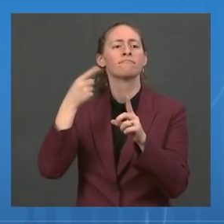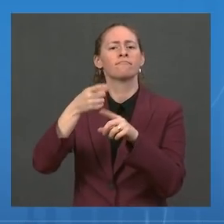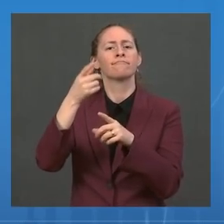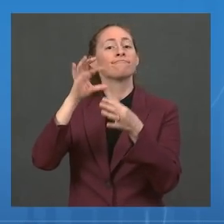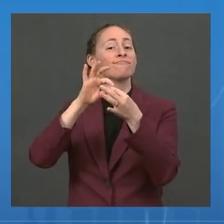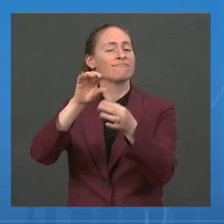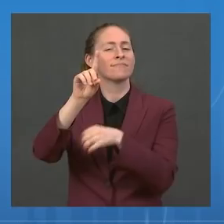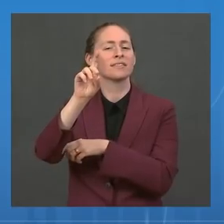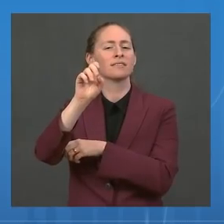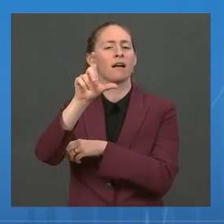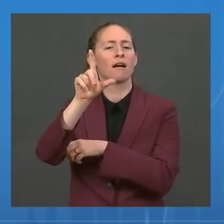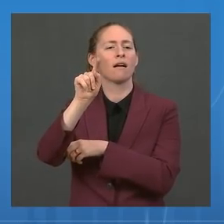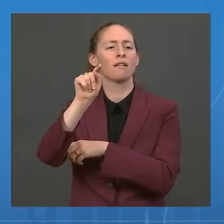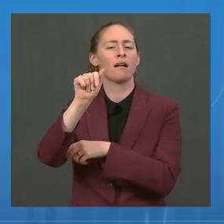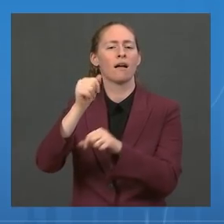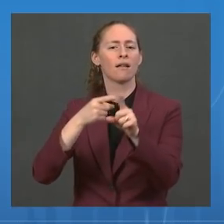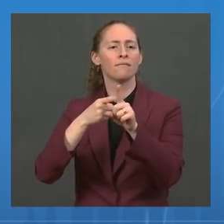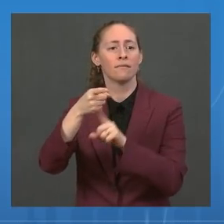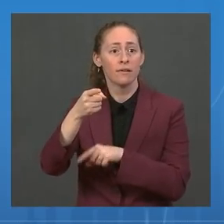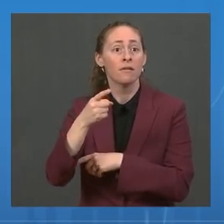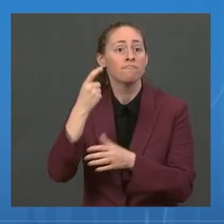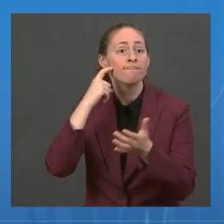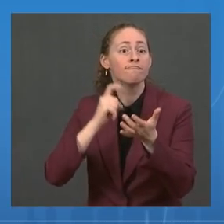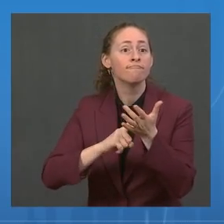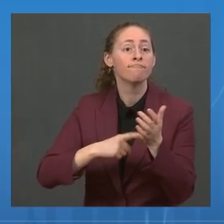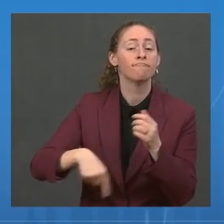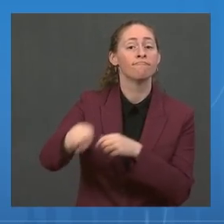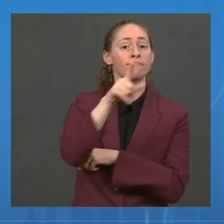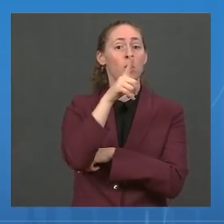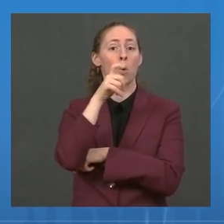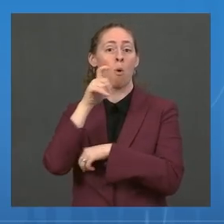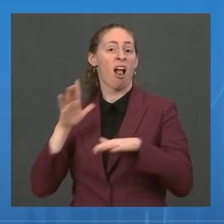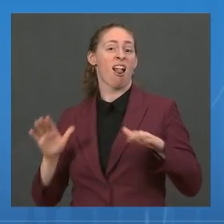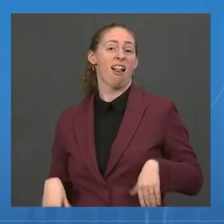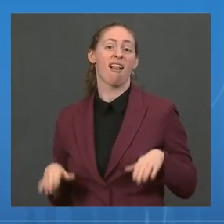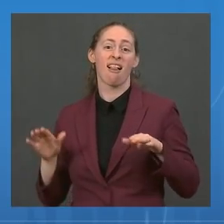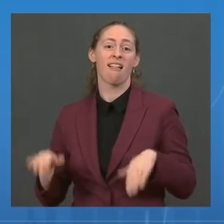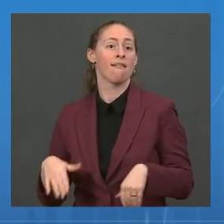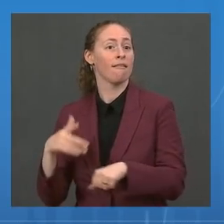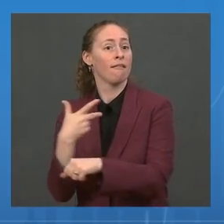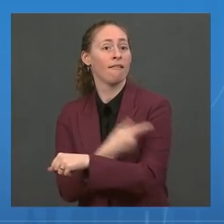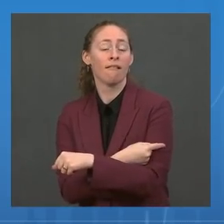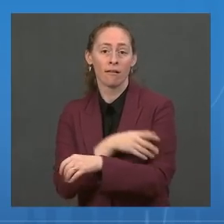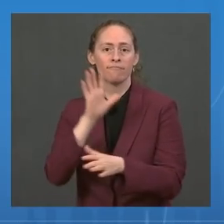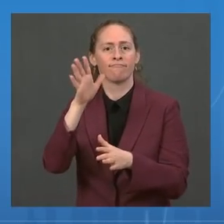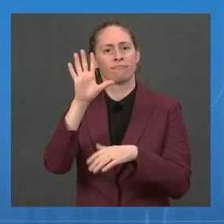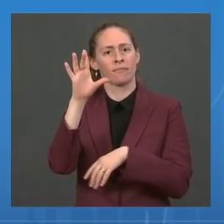People who are not fully vaccinated are eight times more likely to test positive,